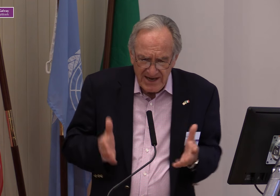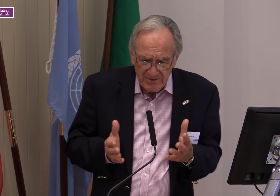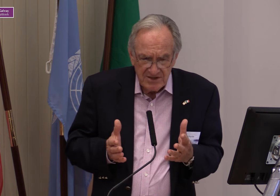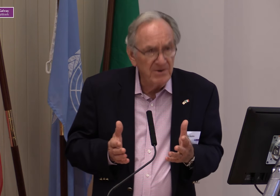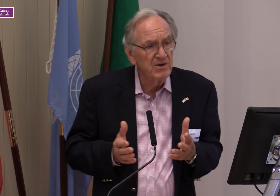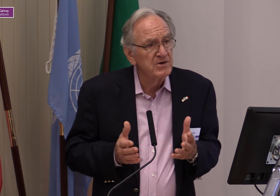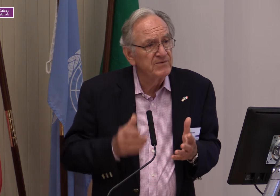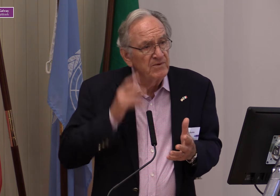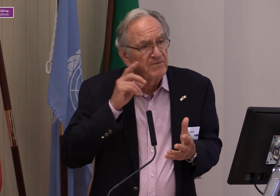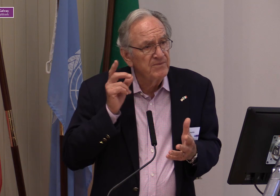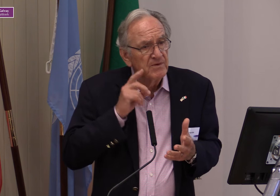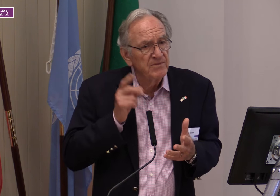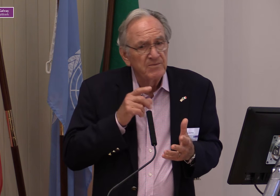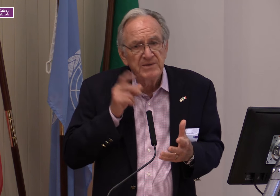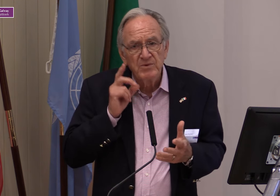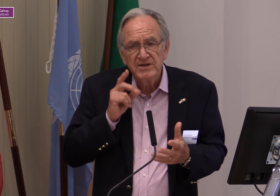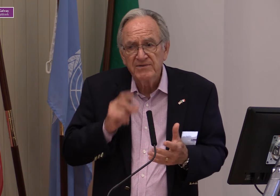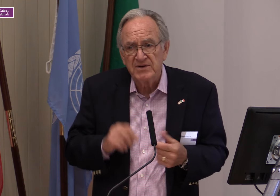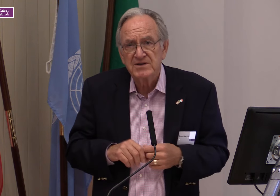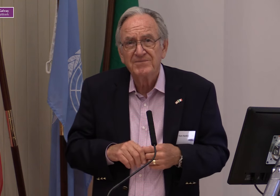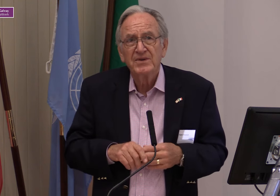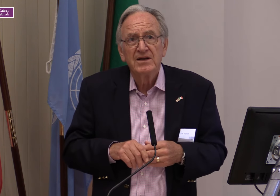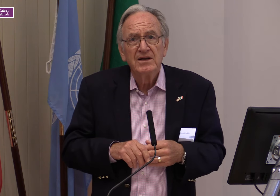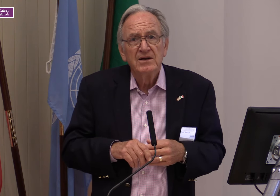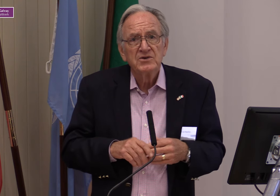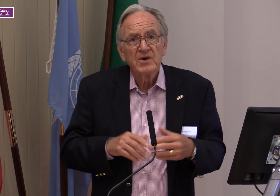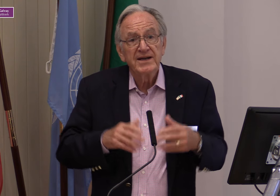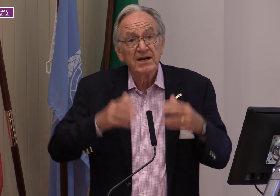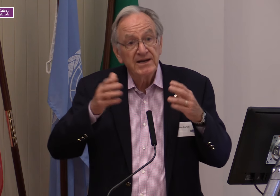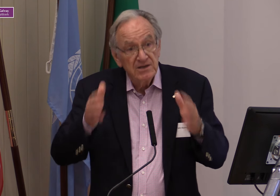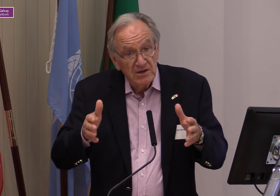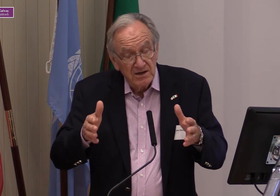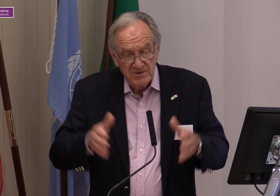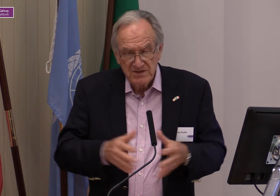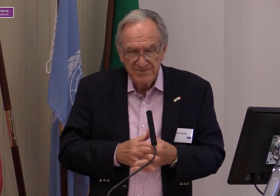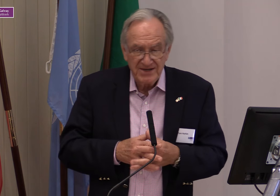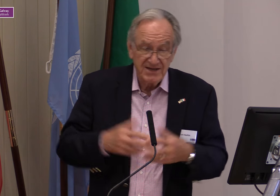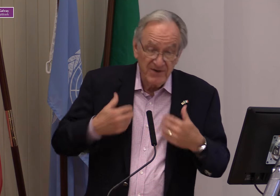down these barriers for people with deafness, so I get elected to congress, I said if I